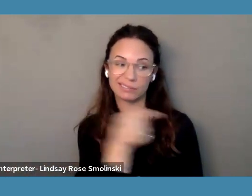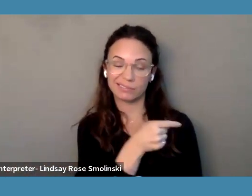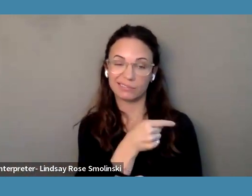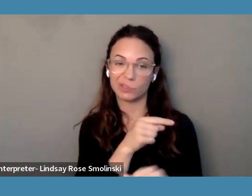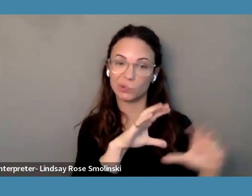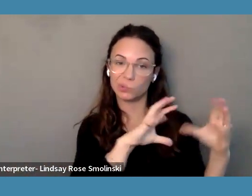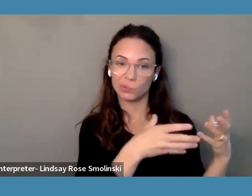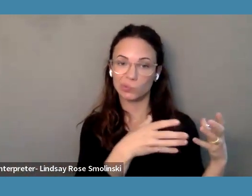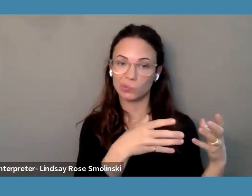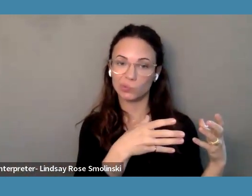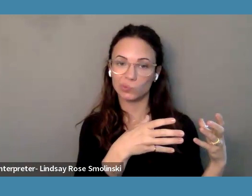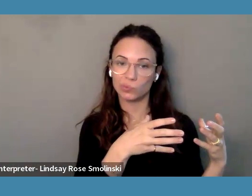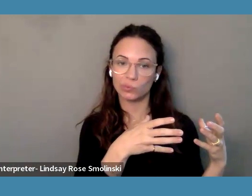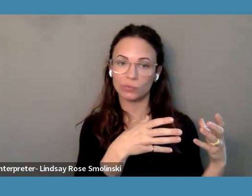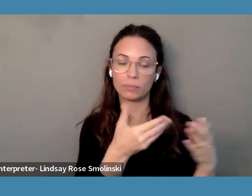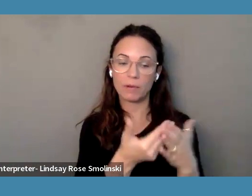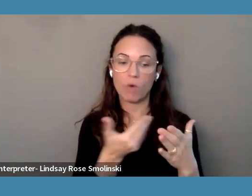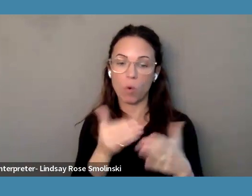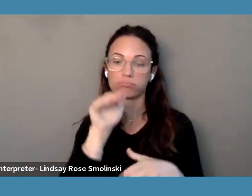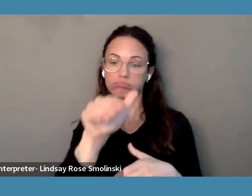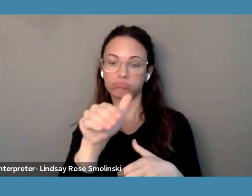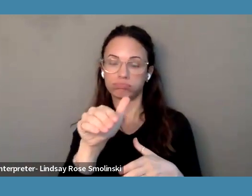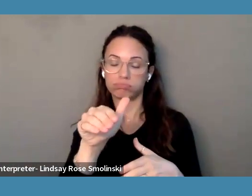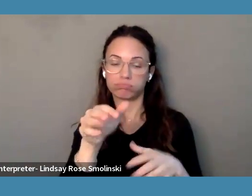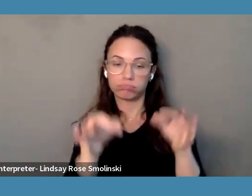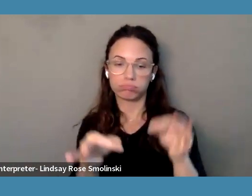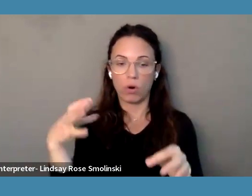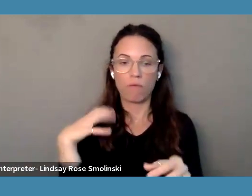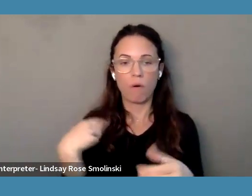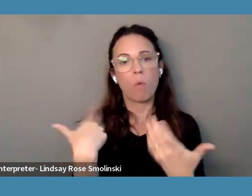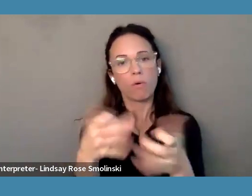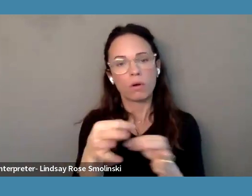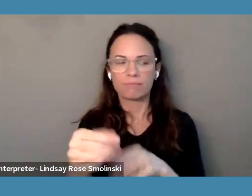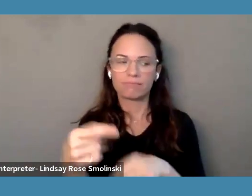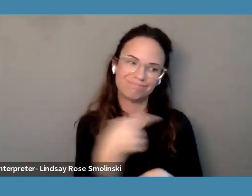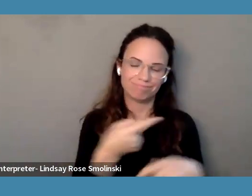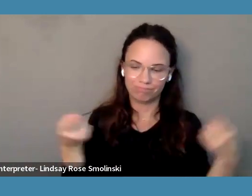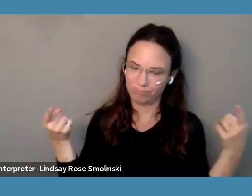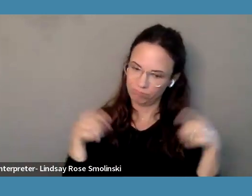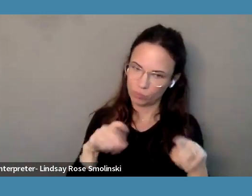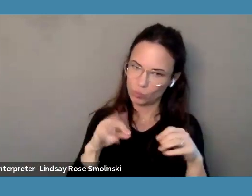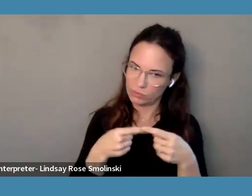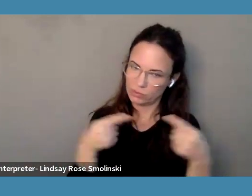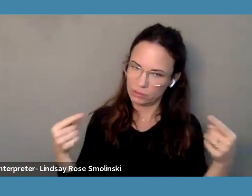to requesting the continuance from the hearing officer to ask if they have any objection, whether they agree